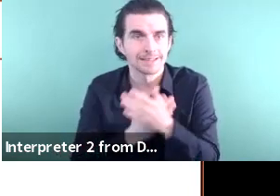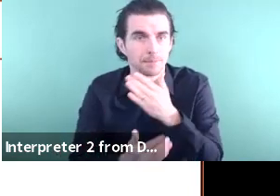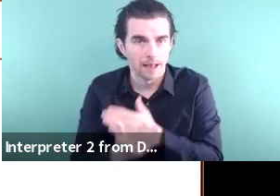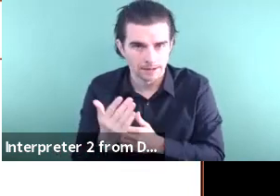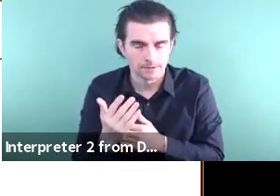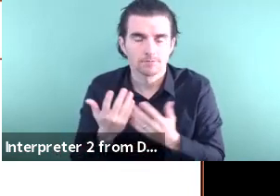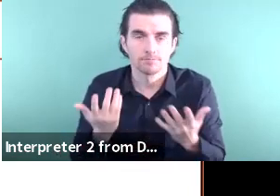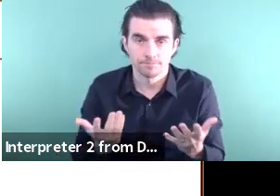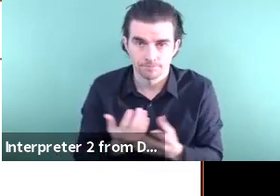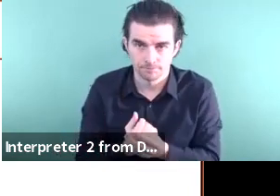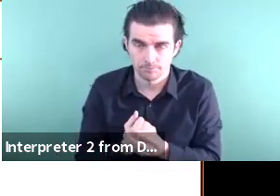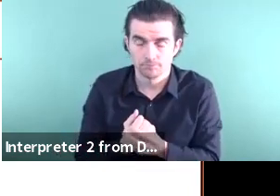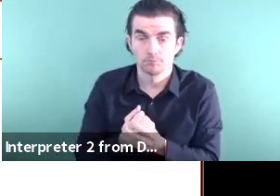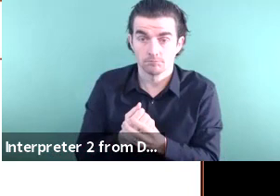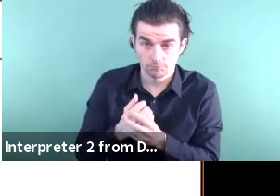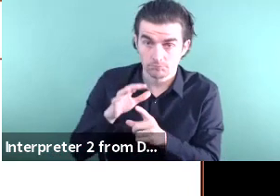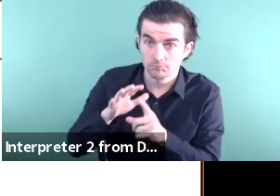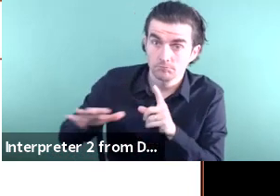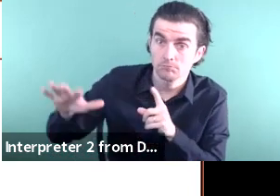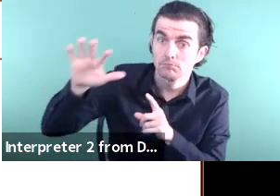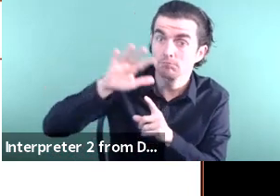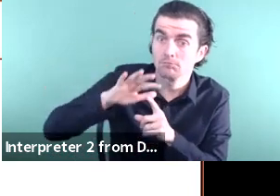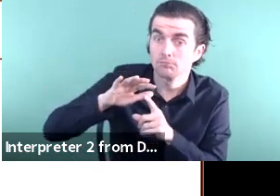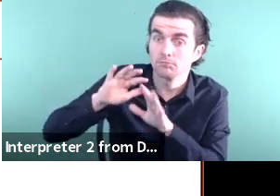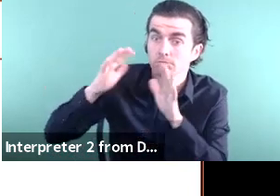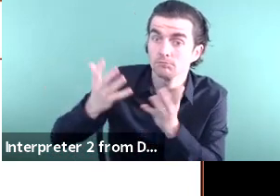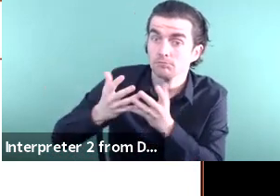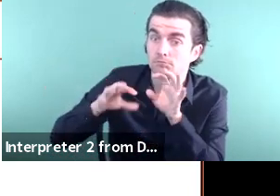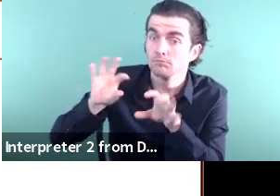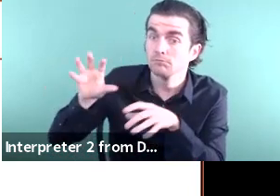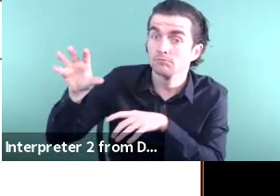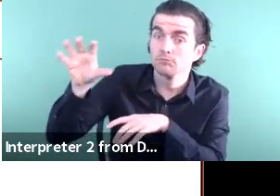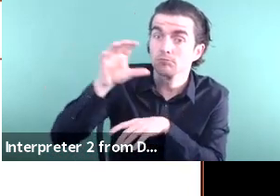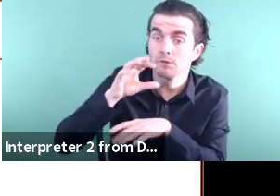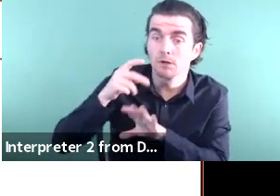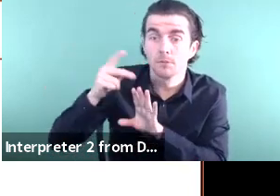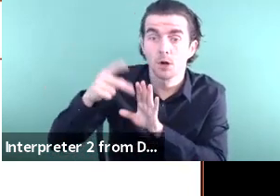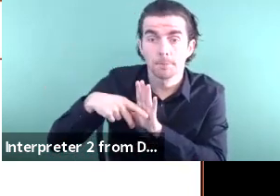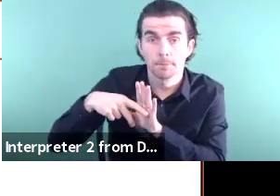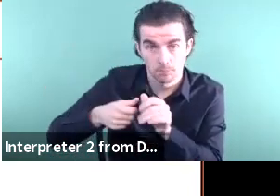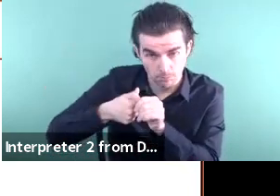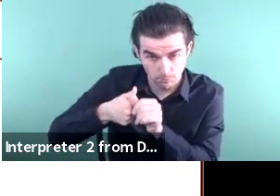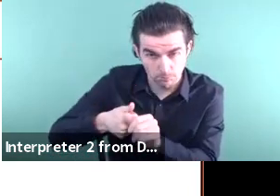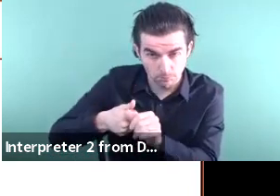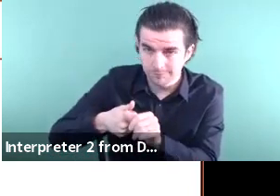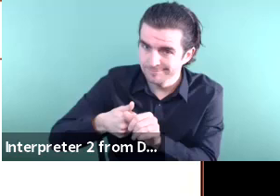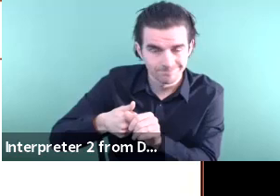and one form of this is a guaranteed minimum income scheme, which are also quite common,